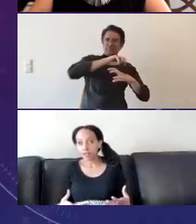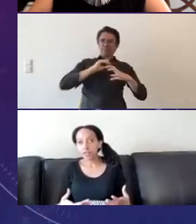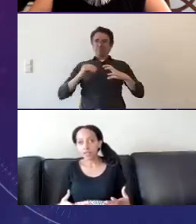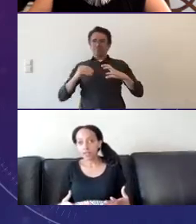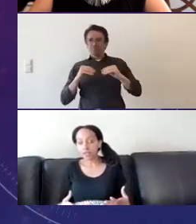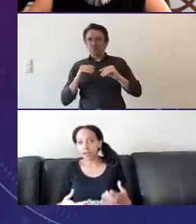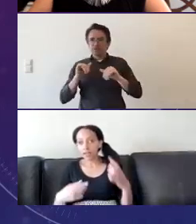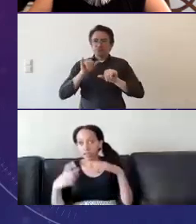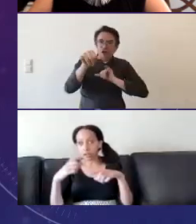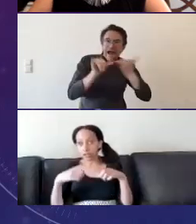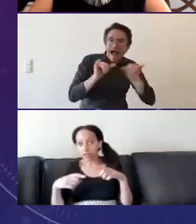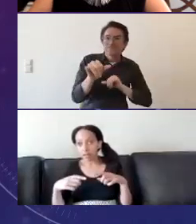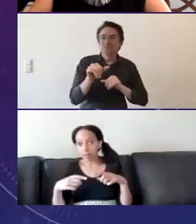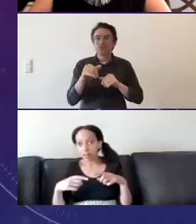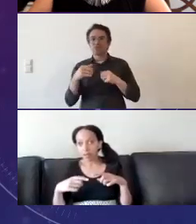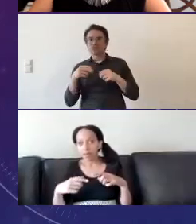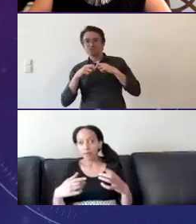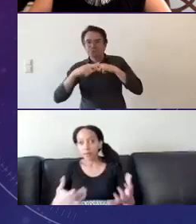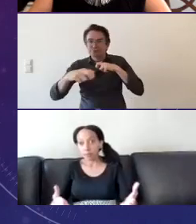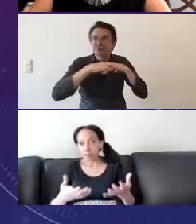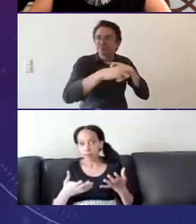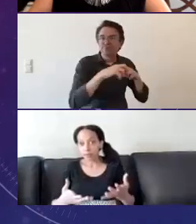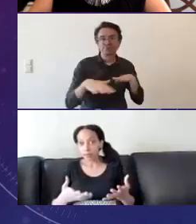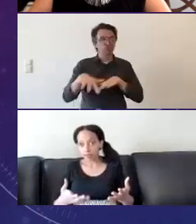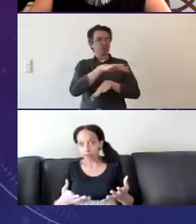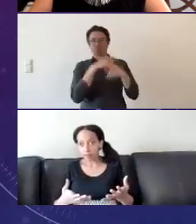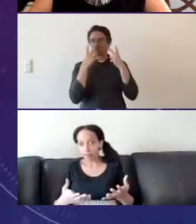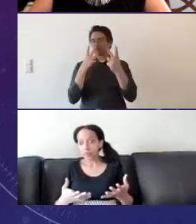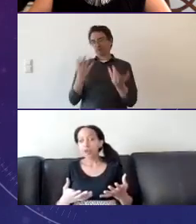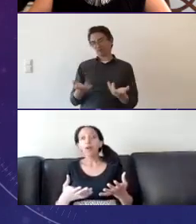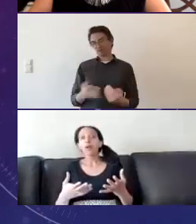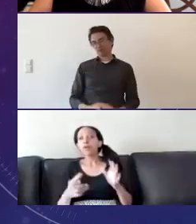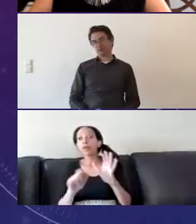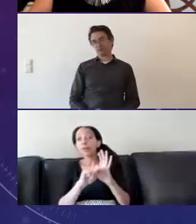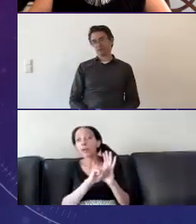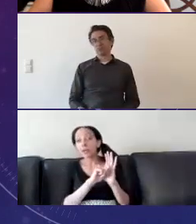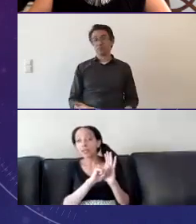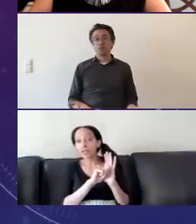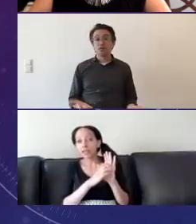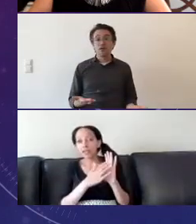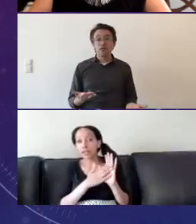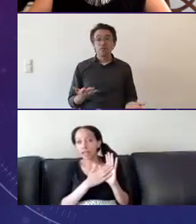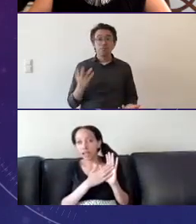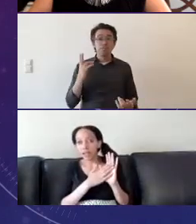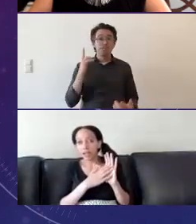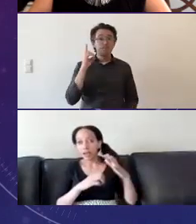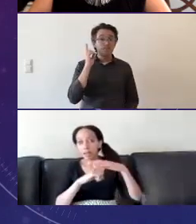to see signs close up close up to that or one might sign into the hand and put